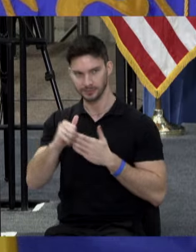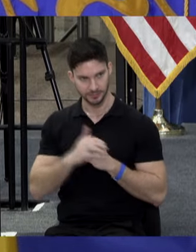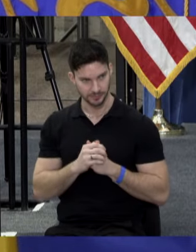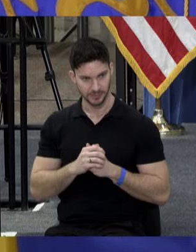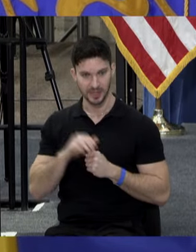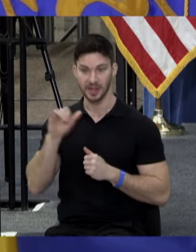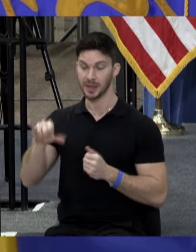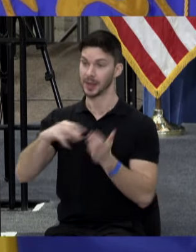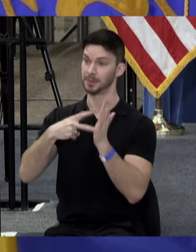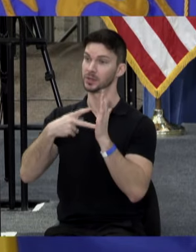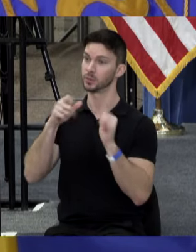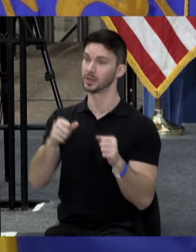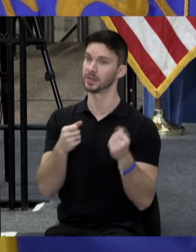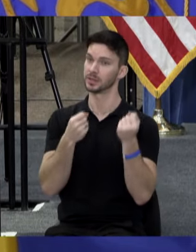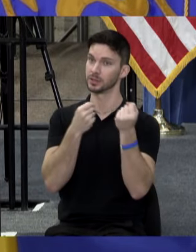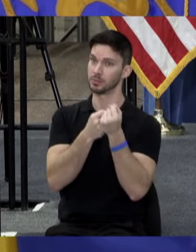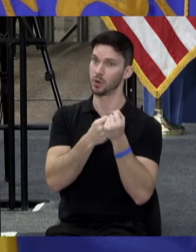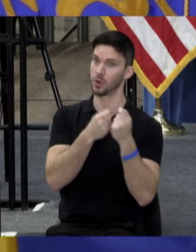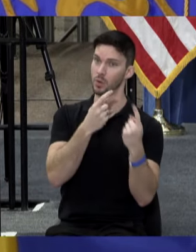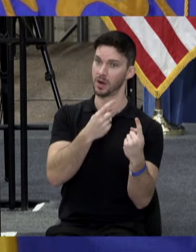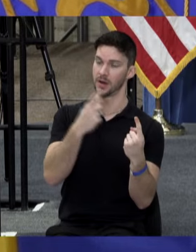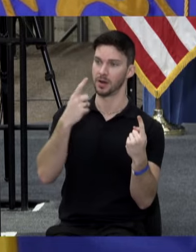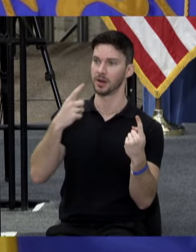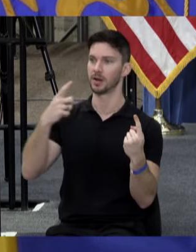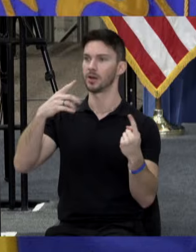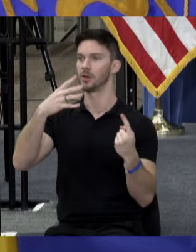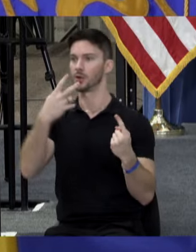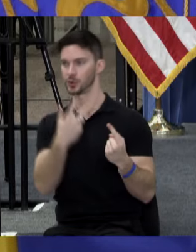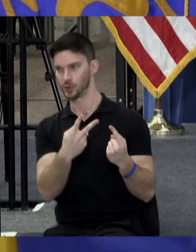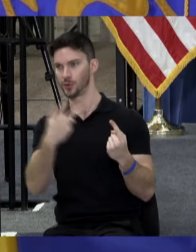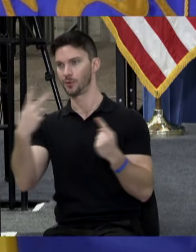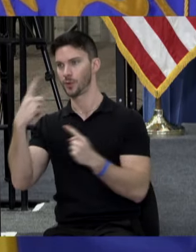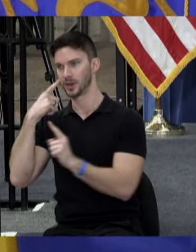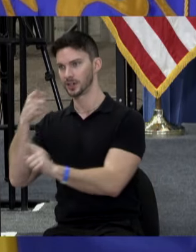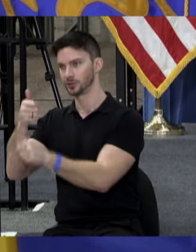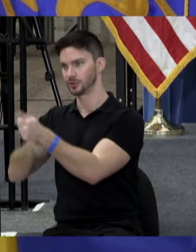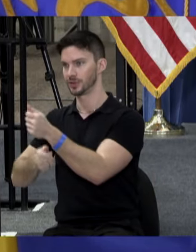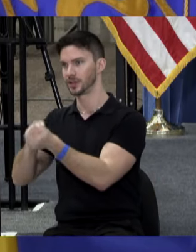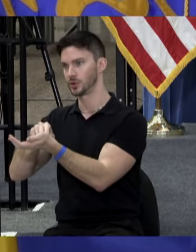nursing home facility. When family caregivers provide much of this care with the adequate,